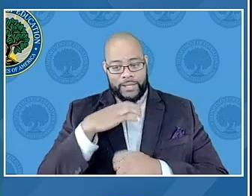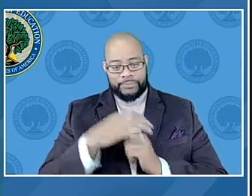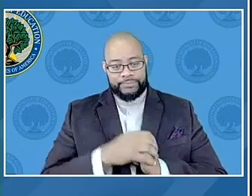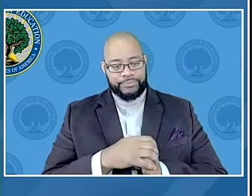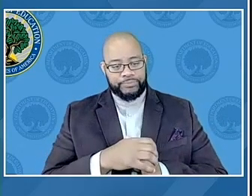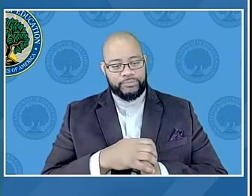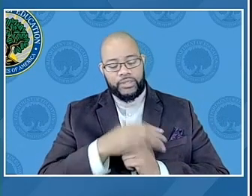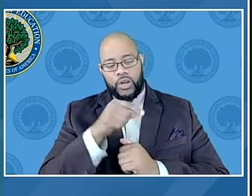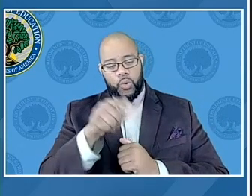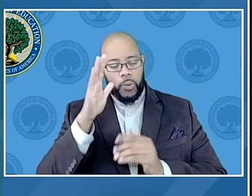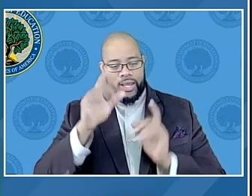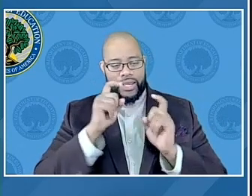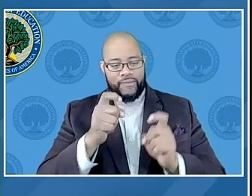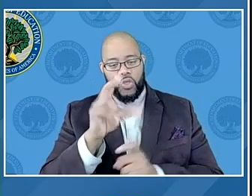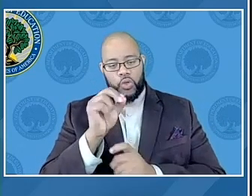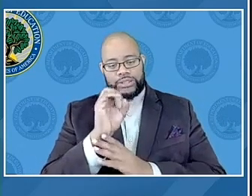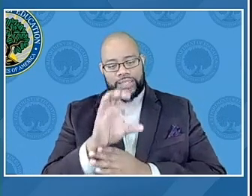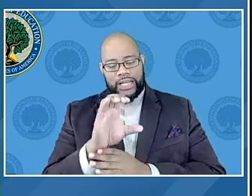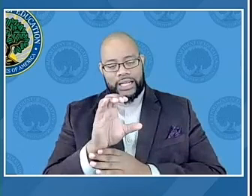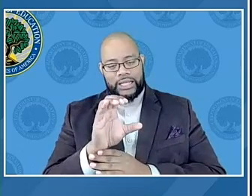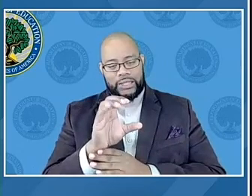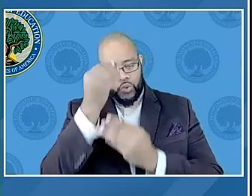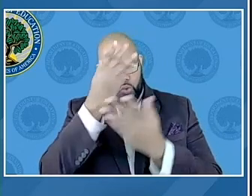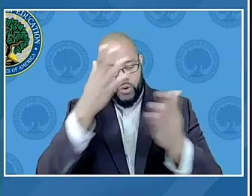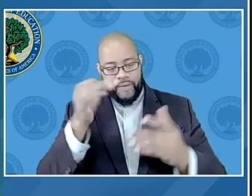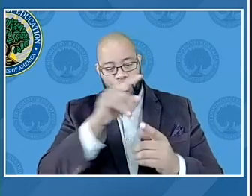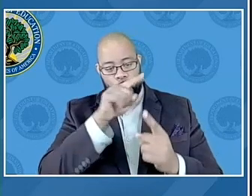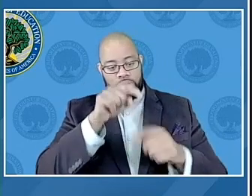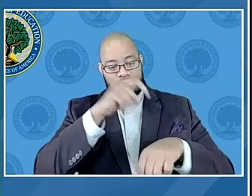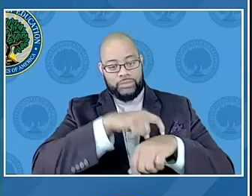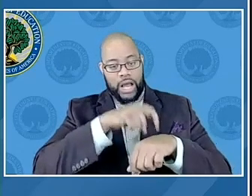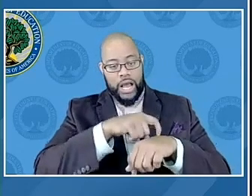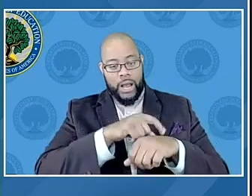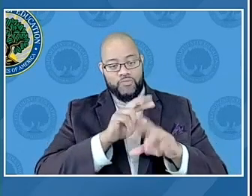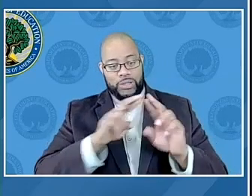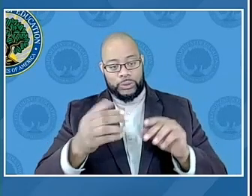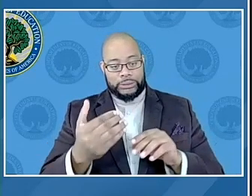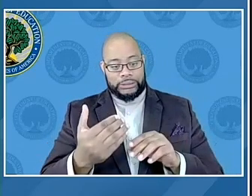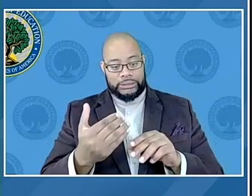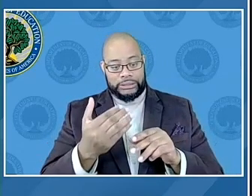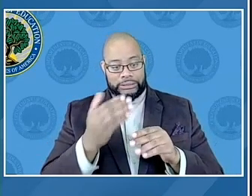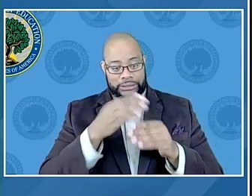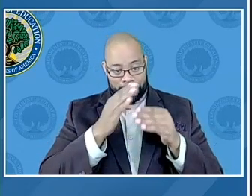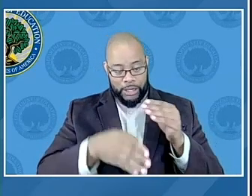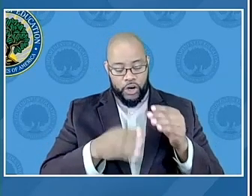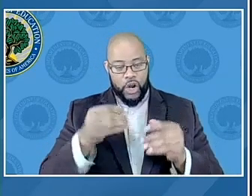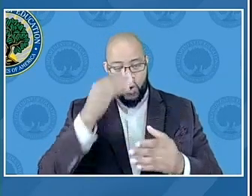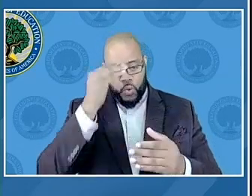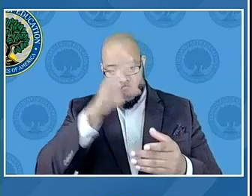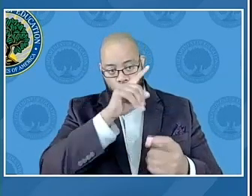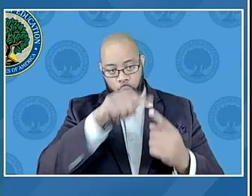given a 30-second notice of when that time is about to expire and notice when it does actually expire.